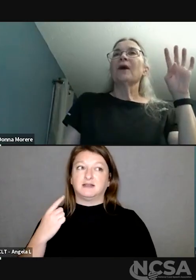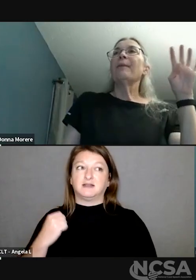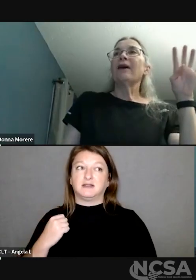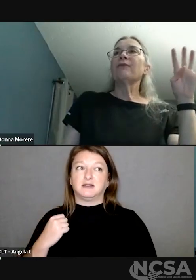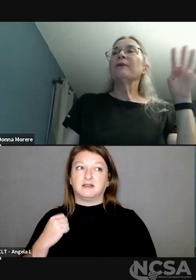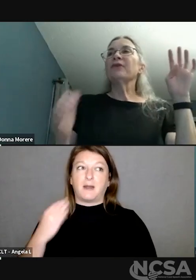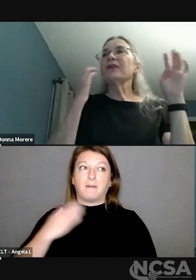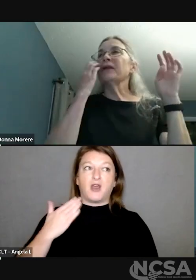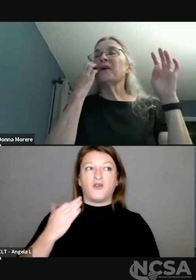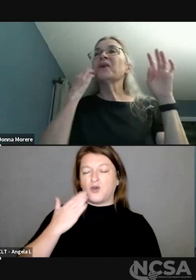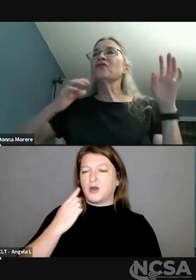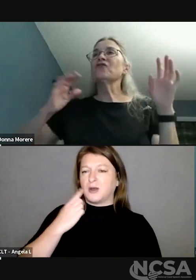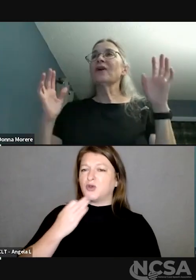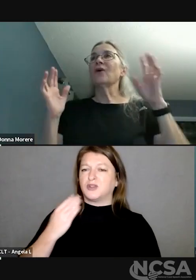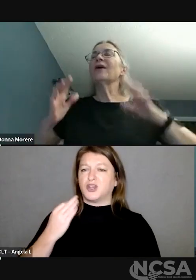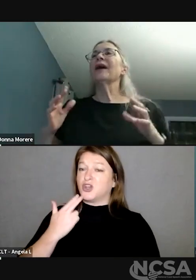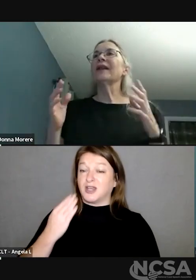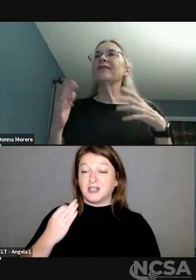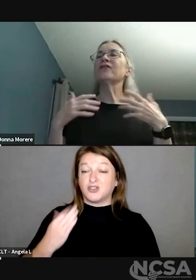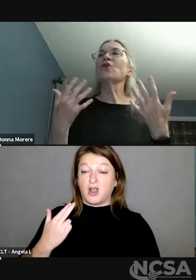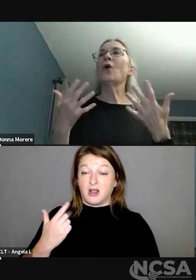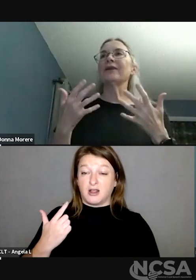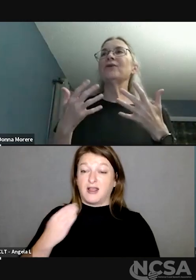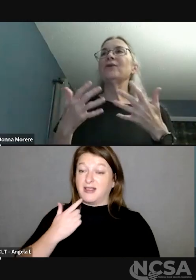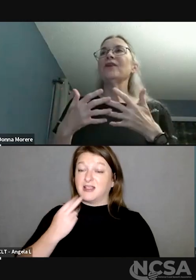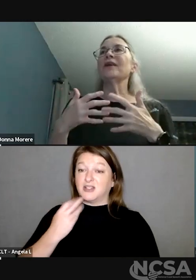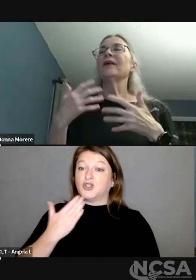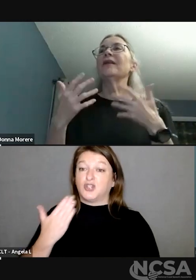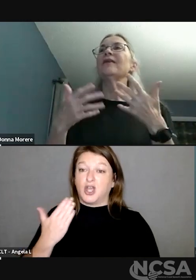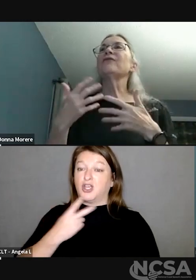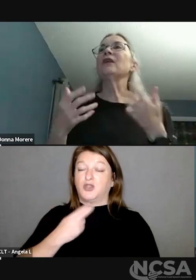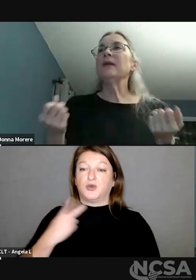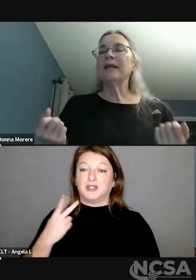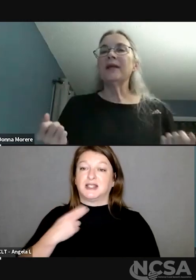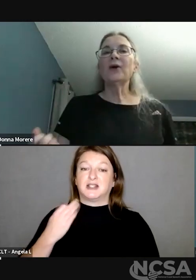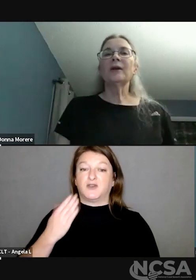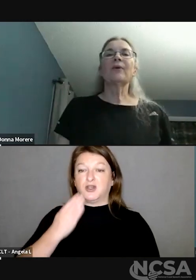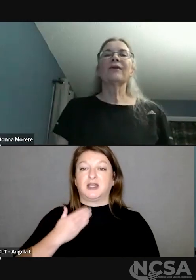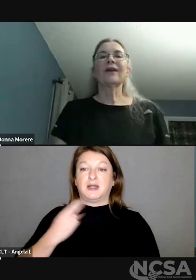about 40% are gonna struggle unless they're taught using this phonemic decoding process.